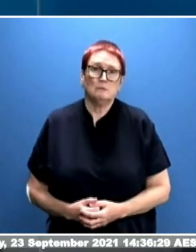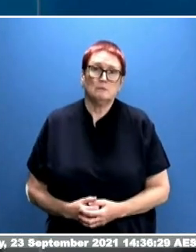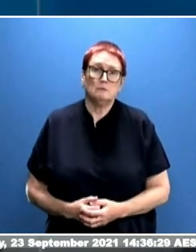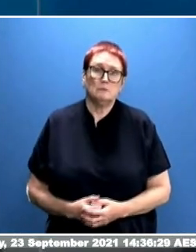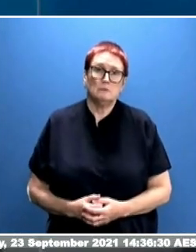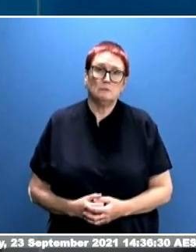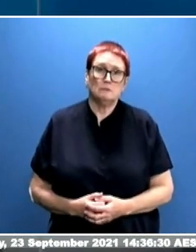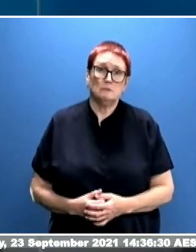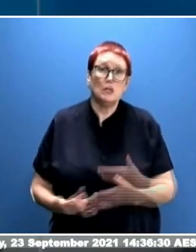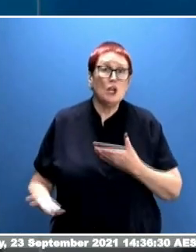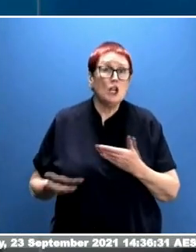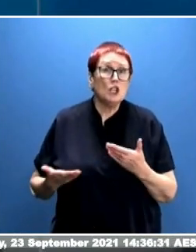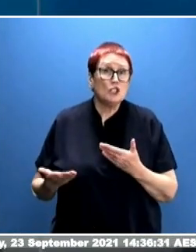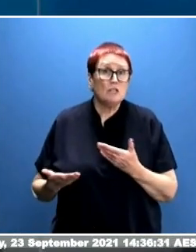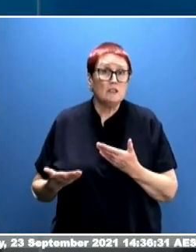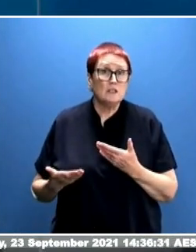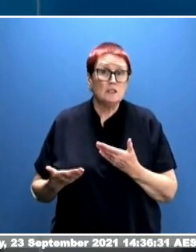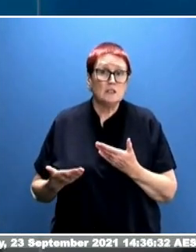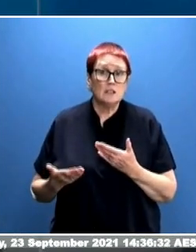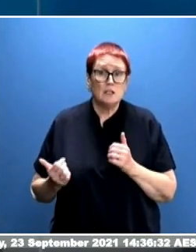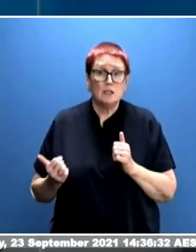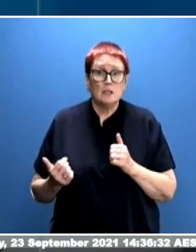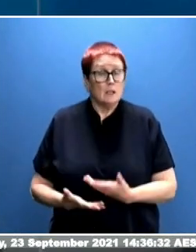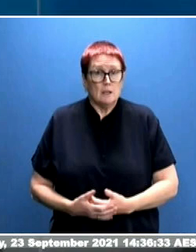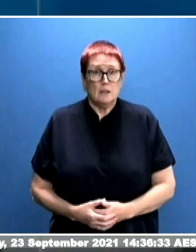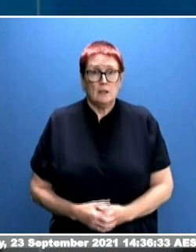that we have on a panel contract that is doing the Foetal Alcohol